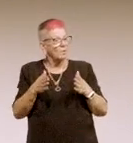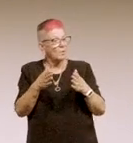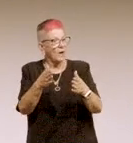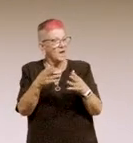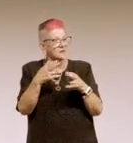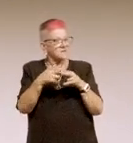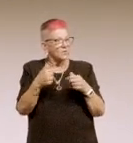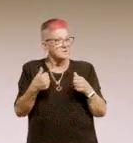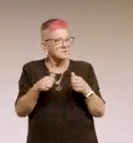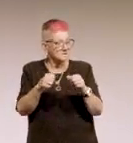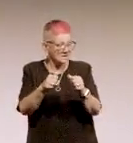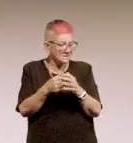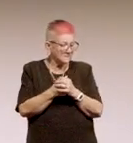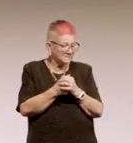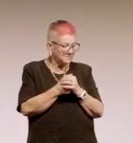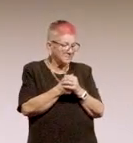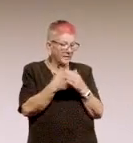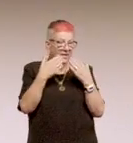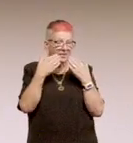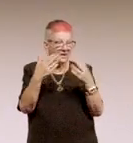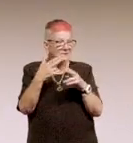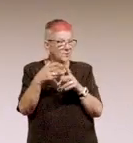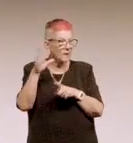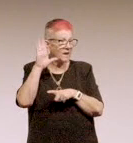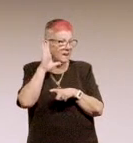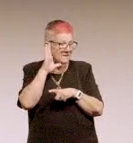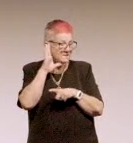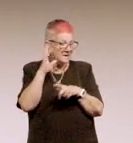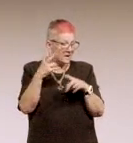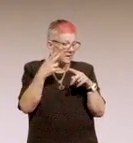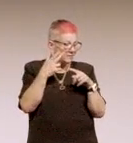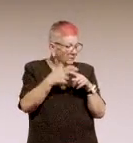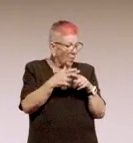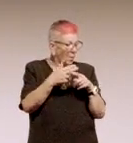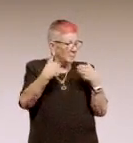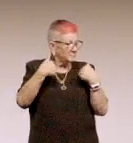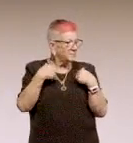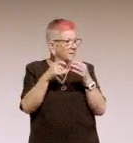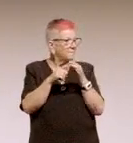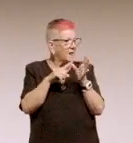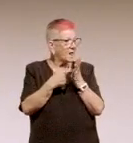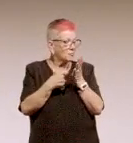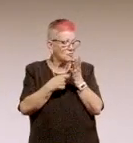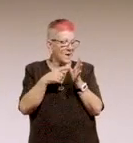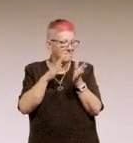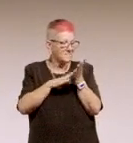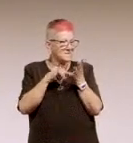Thanks for bearing with me, thanks for listening to me. This is Balram Singh. Thank you.